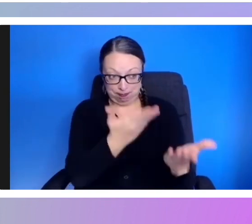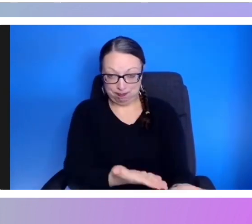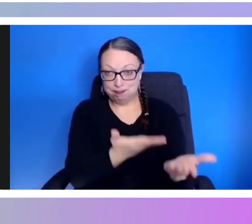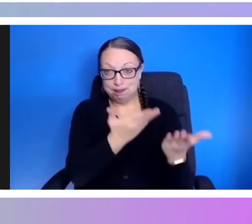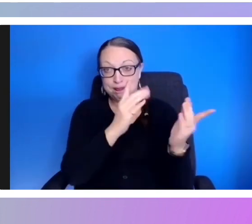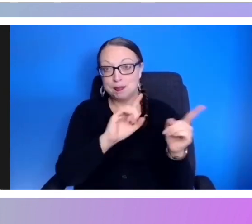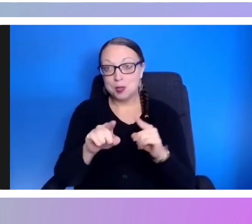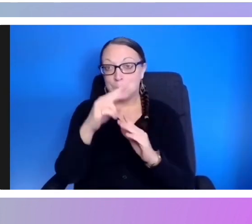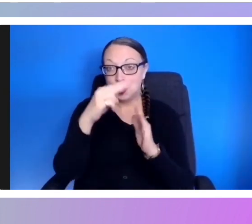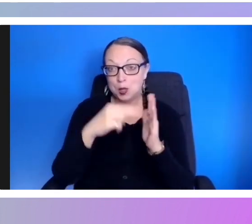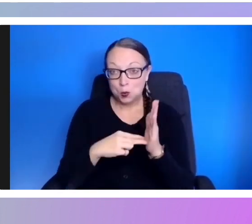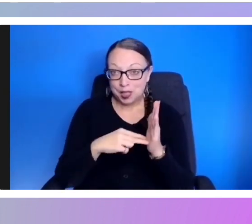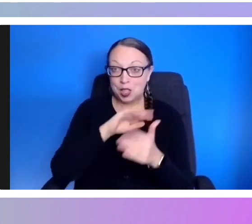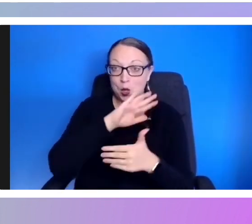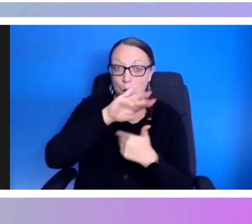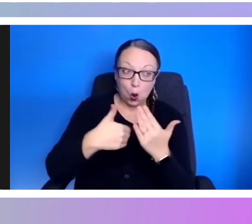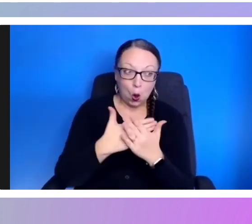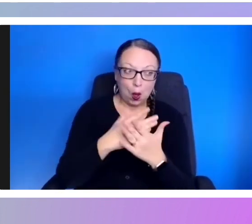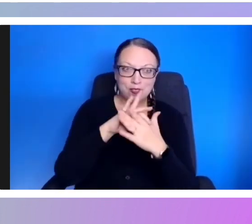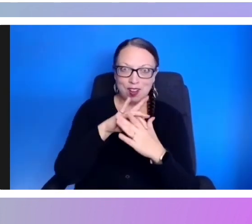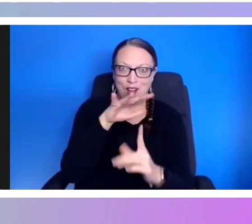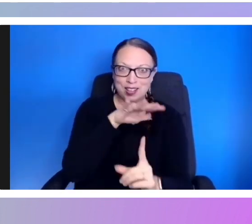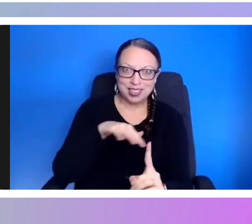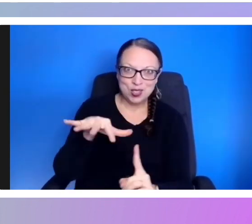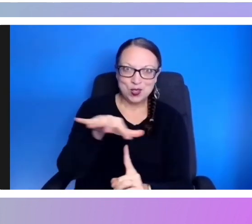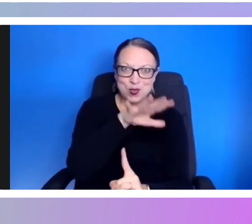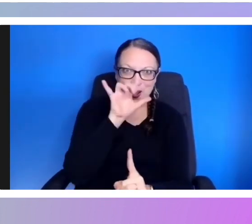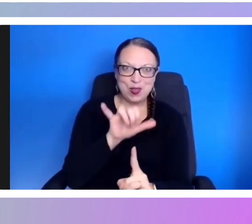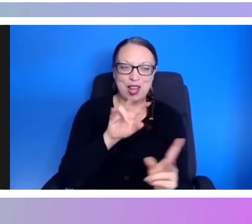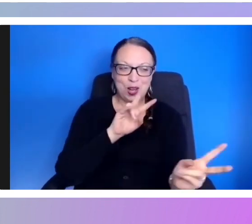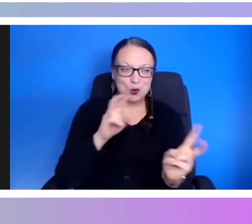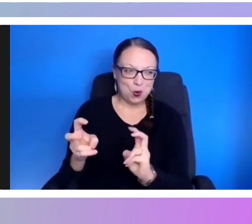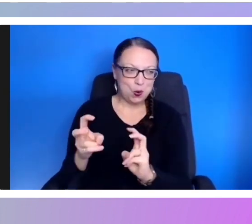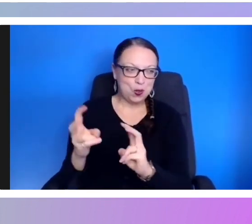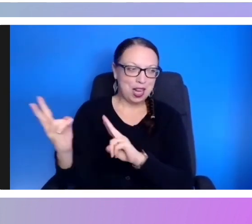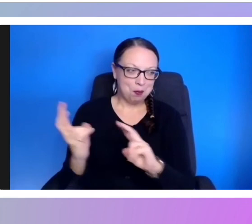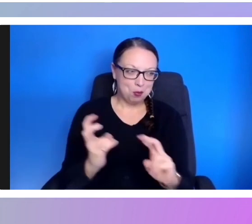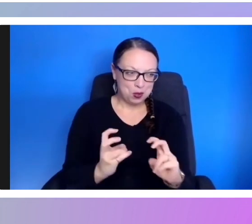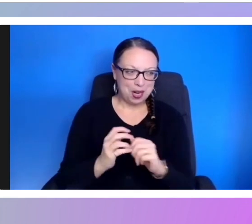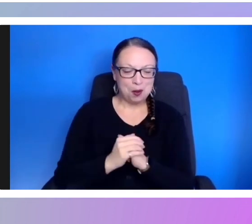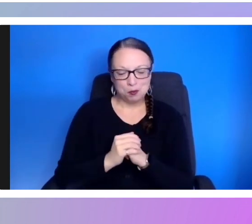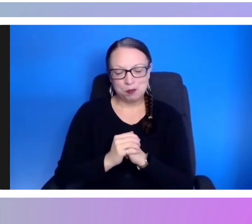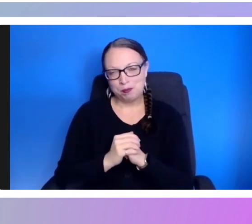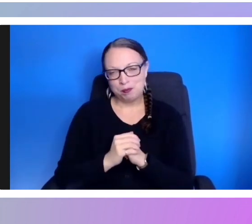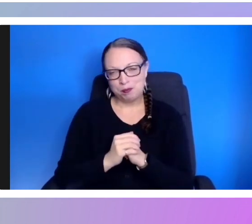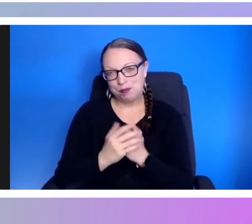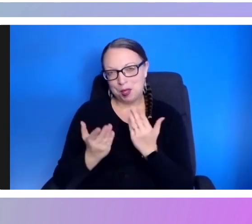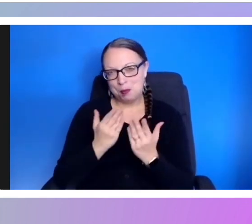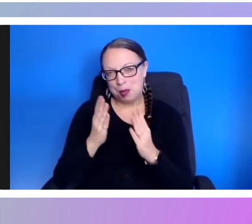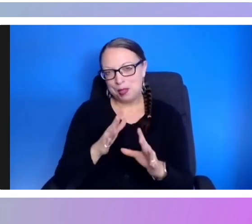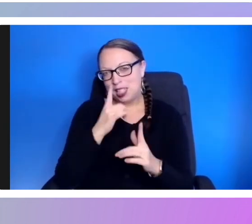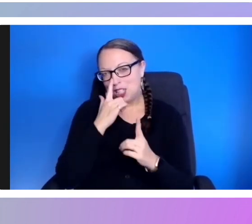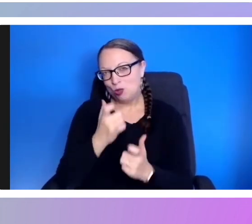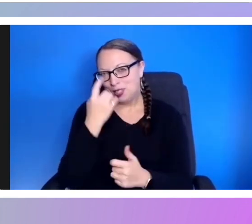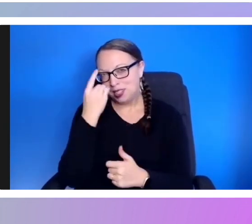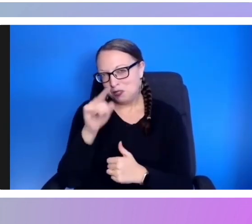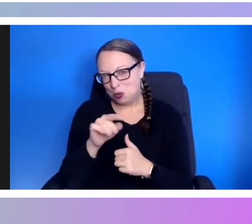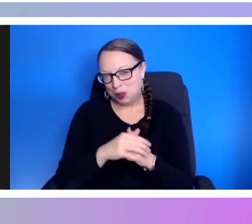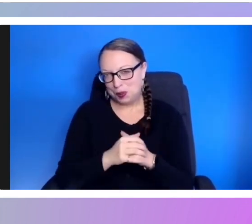the rest of the content around that particular quote that I've pulled out that might be relevant or interesting to you. Thank you. And just a reminder